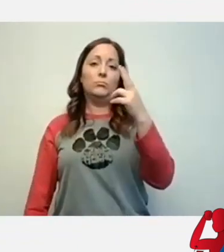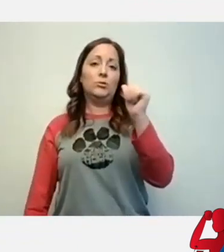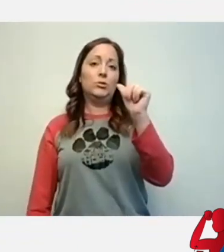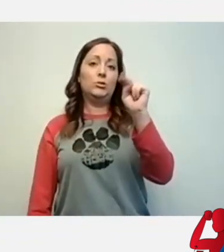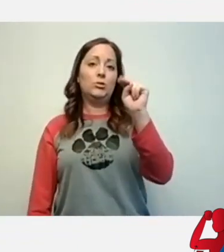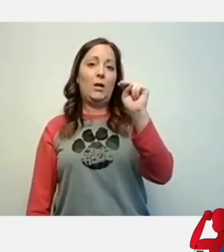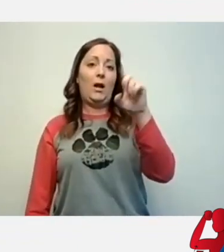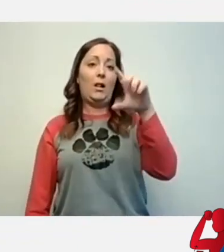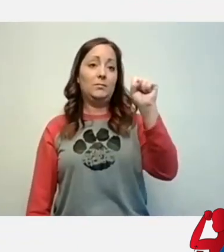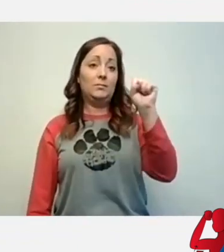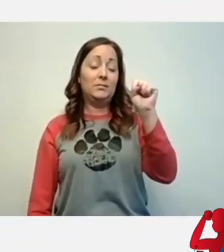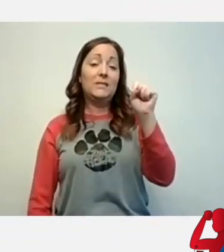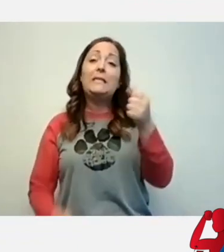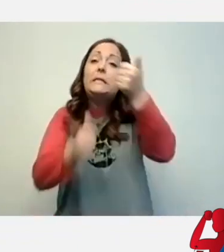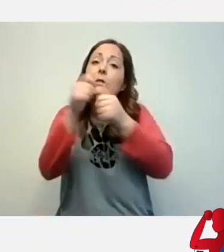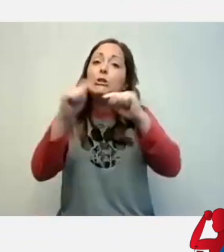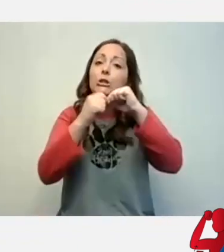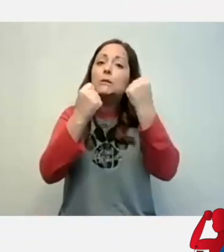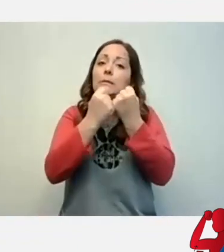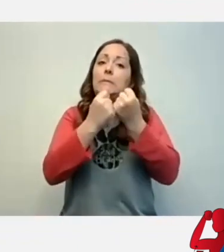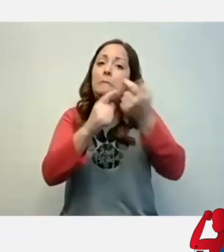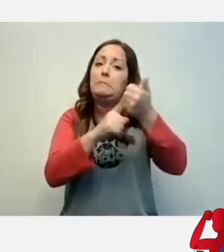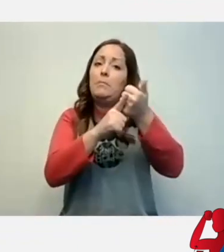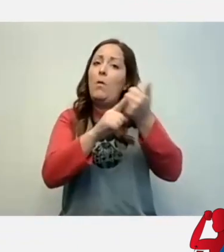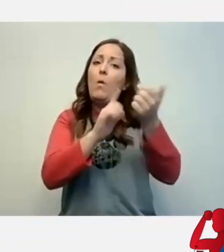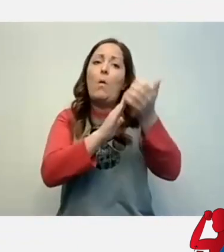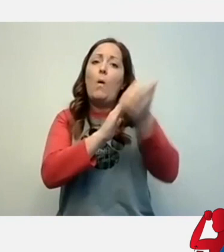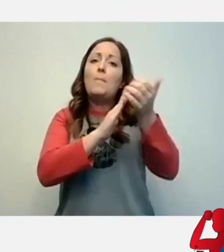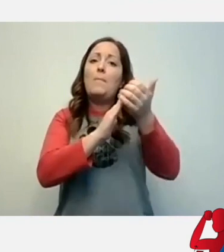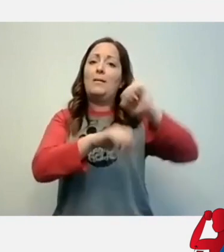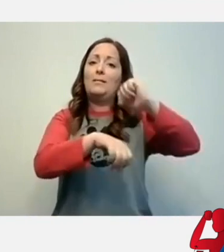The first really helpful tool are channels.